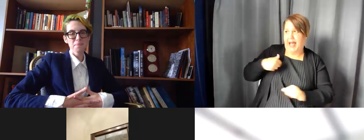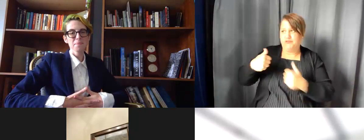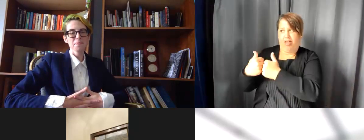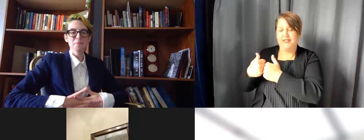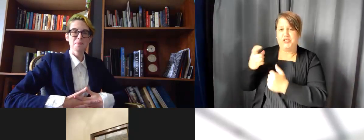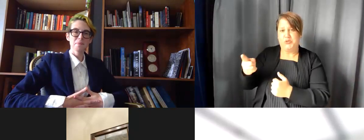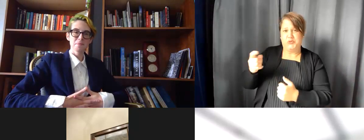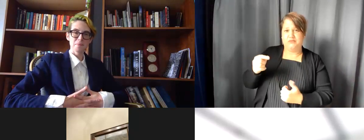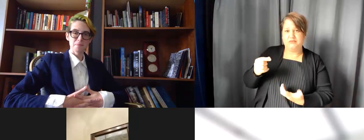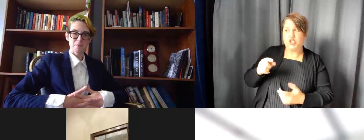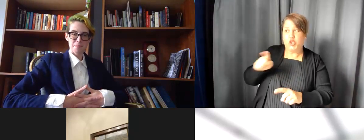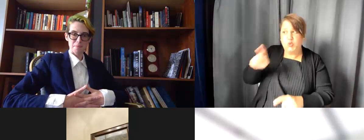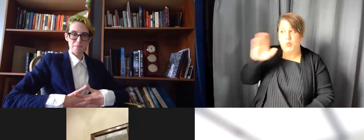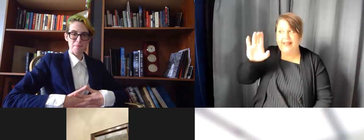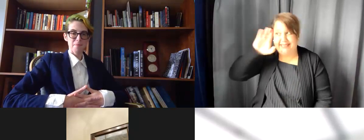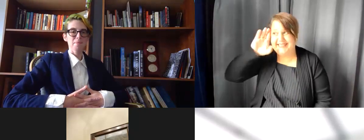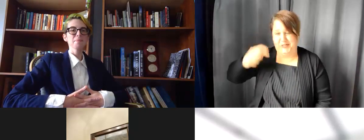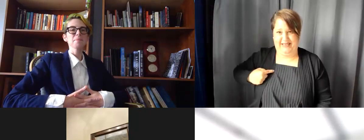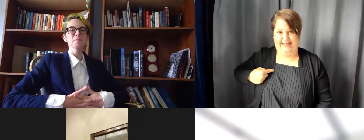Jordan Radford: You're going to listen to me. You are going to